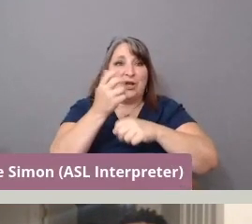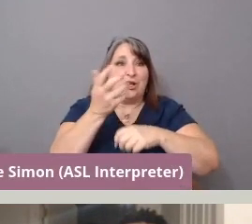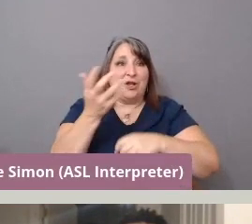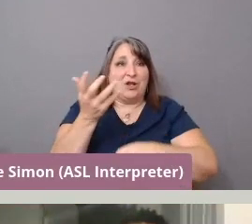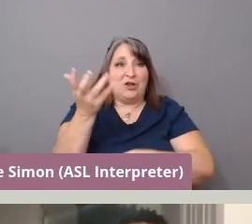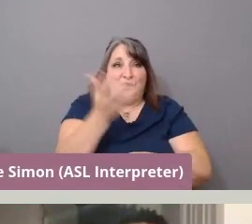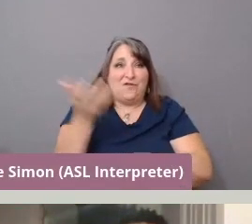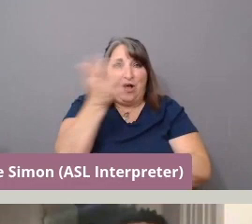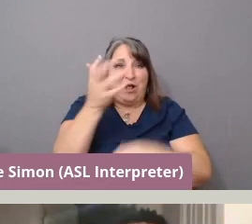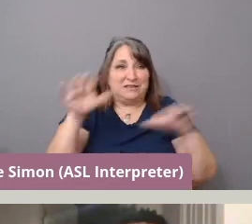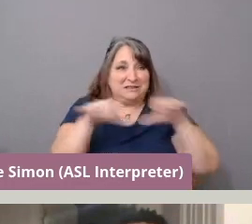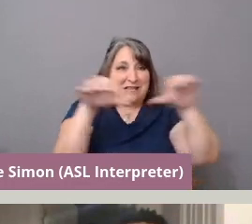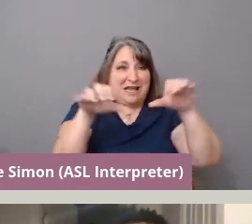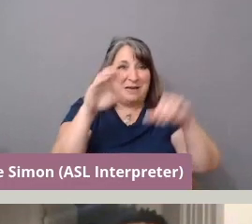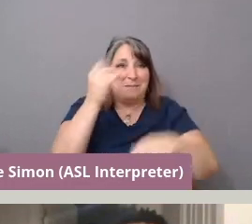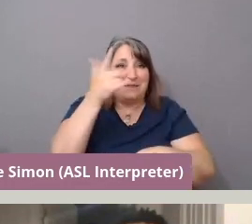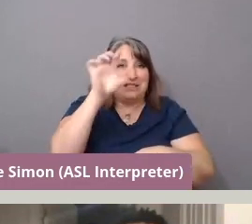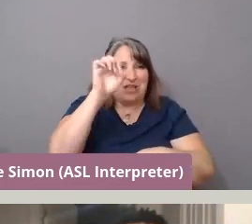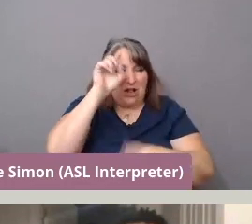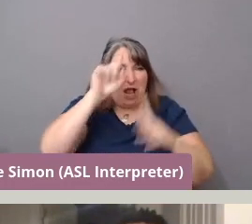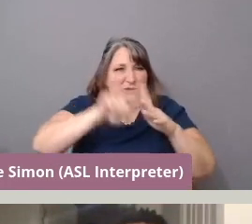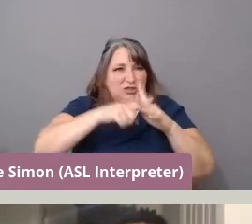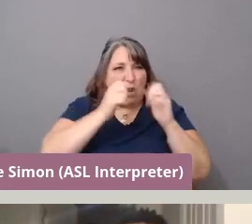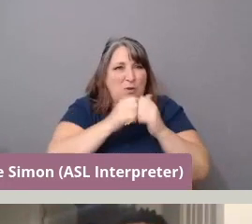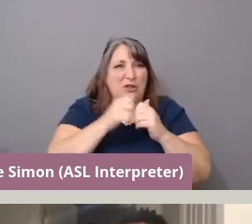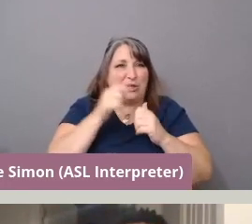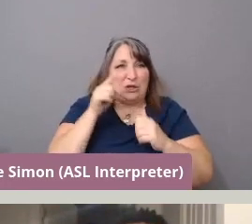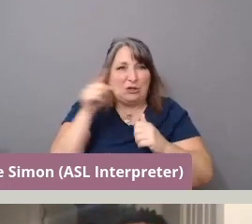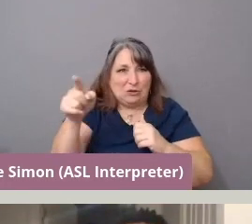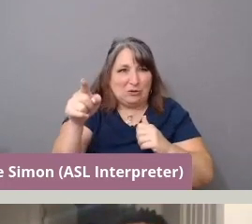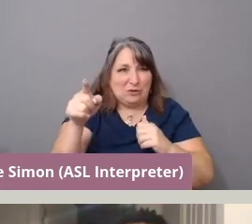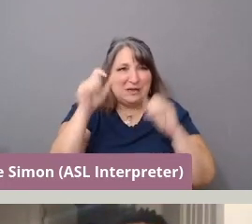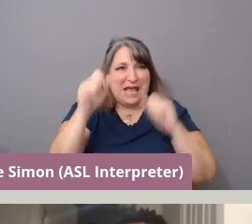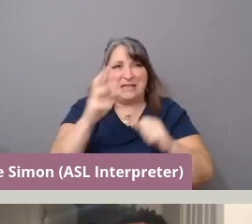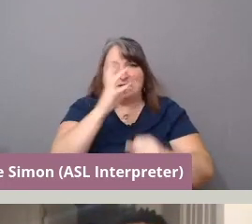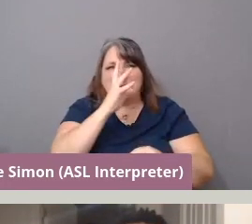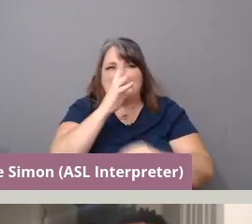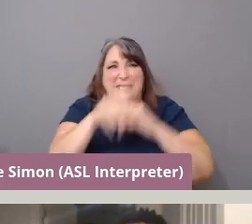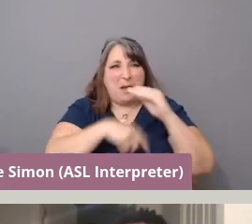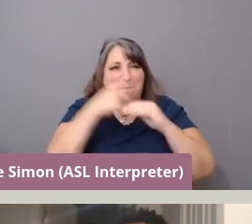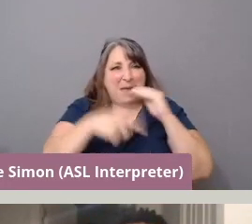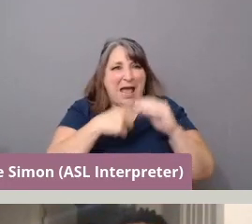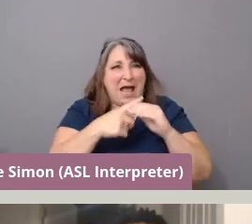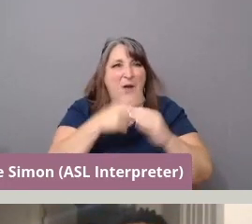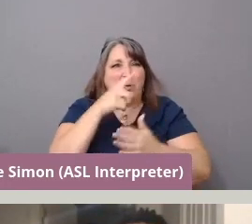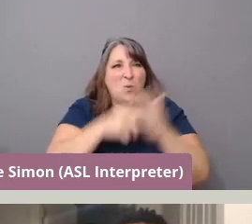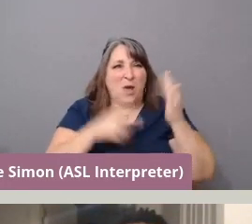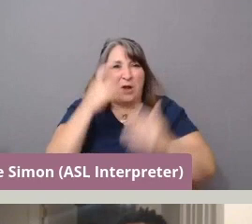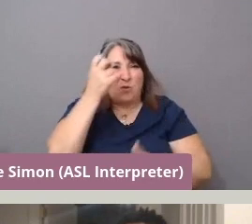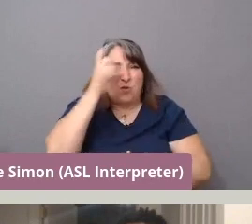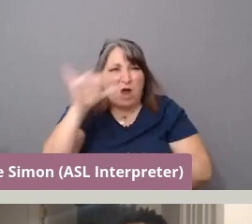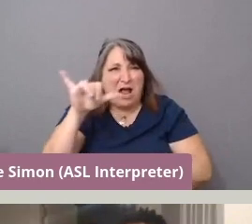And, Michele, I would start with you on this piece. Can you actually speak to really what Rodney, and Jim, and Nicole all just queued up with,